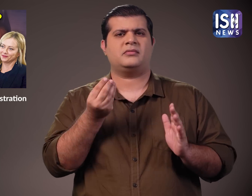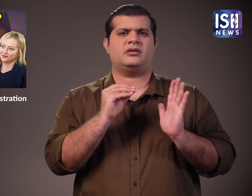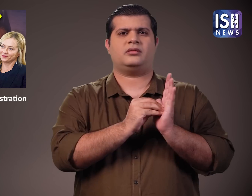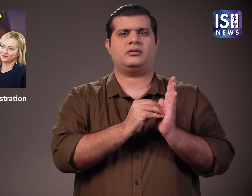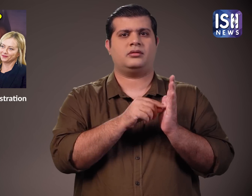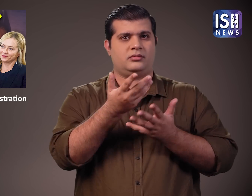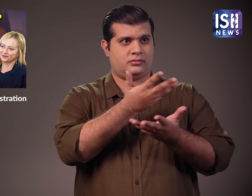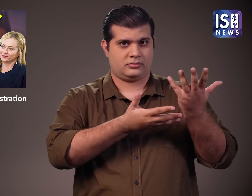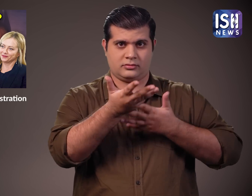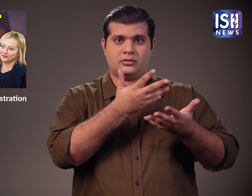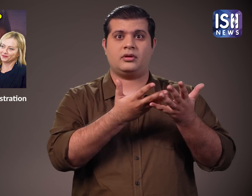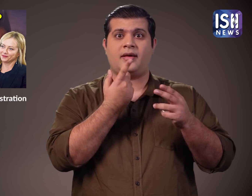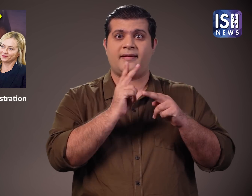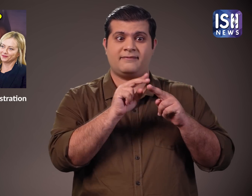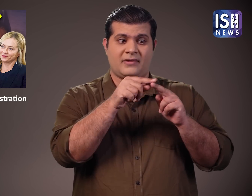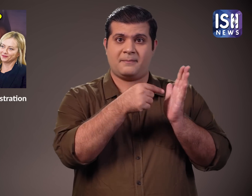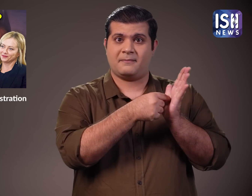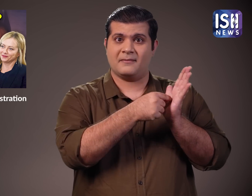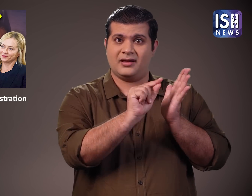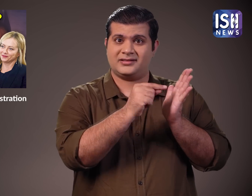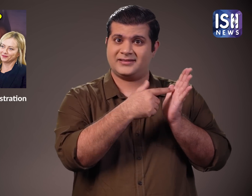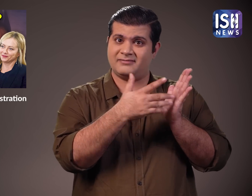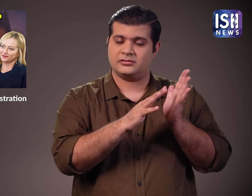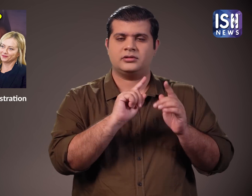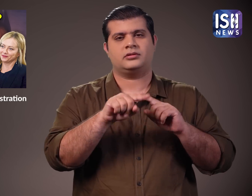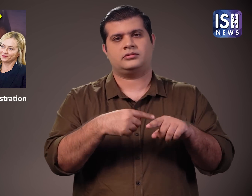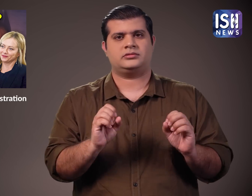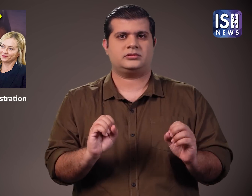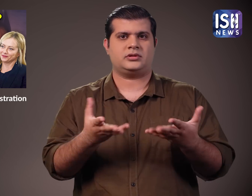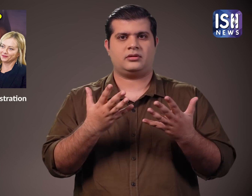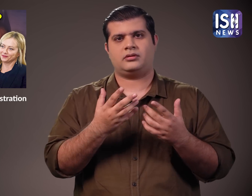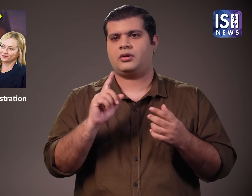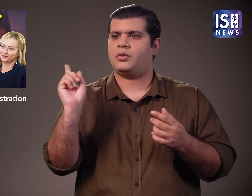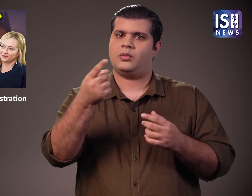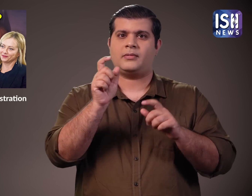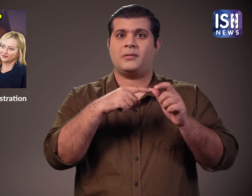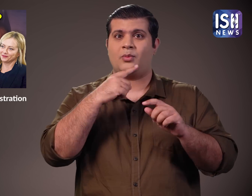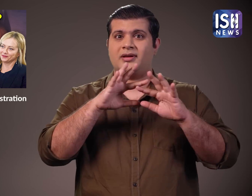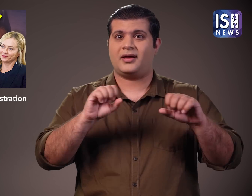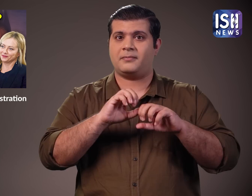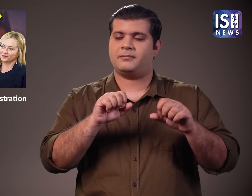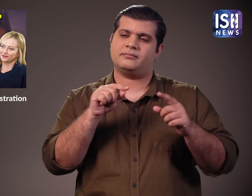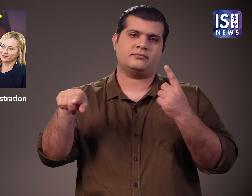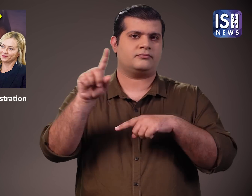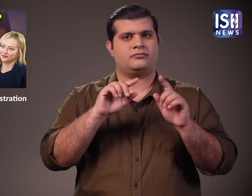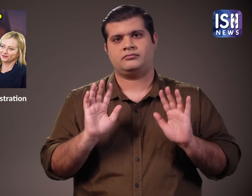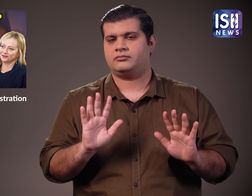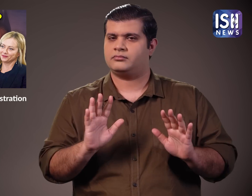If the bill is passed then it will soon be implemented.